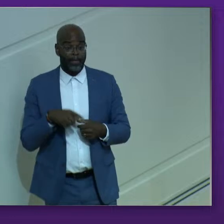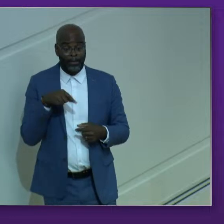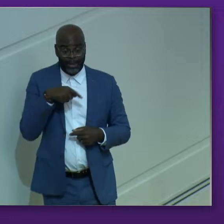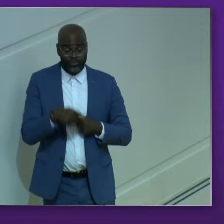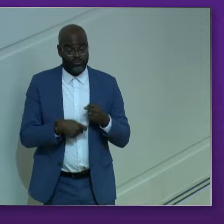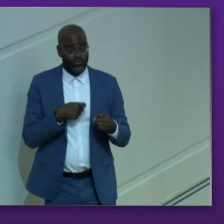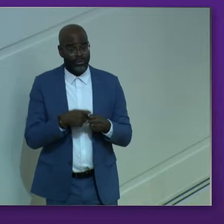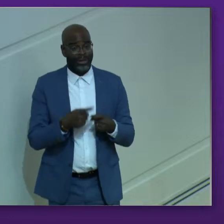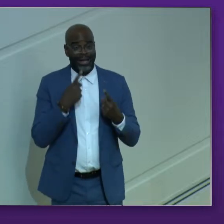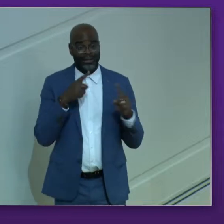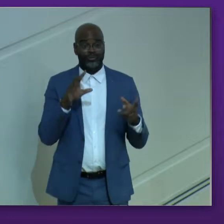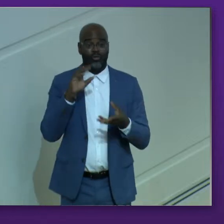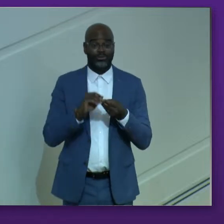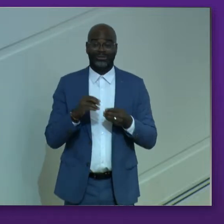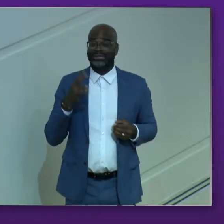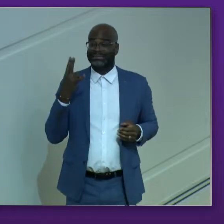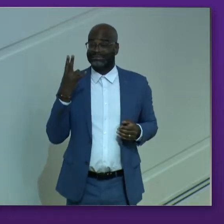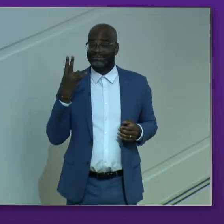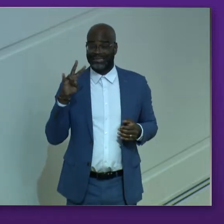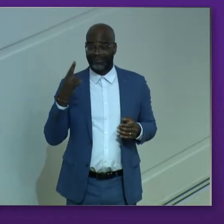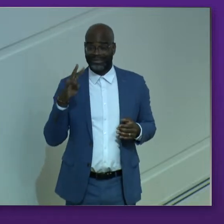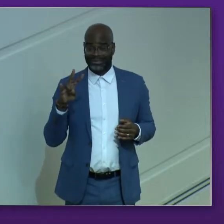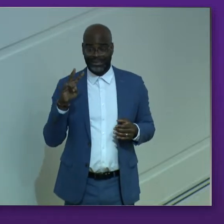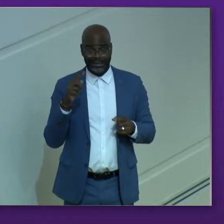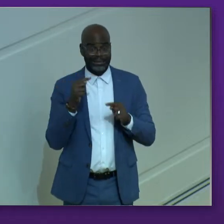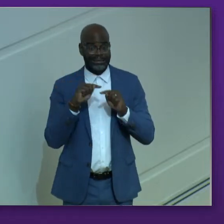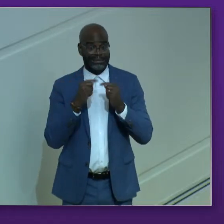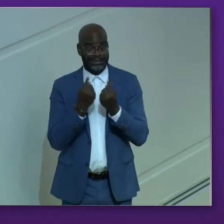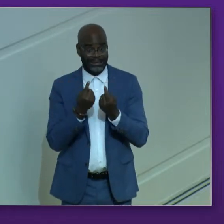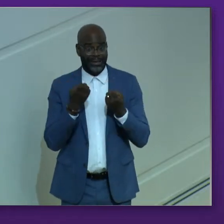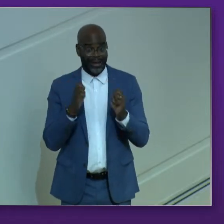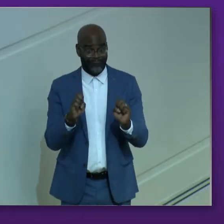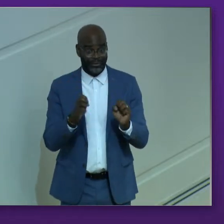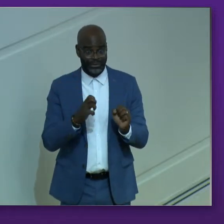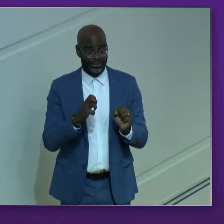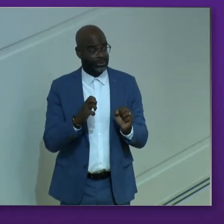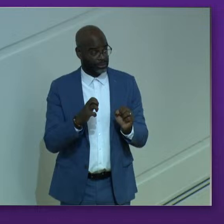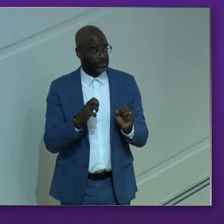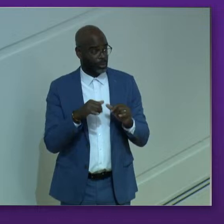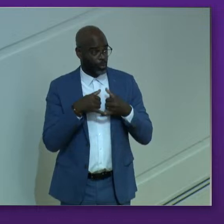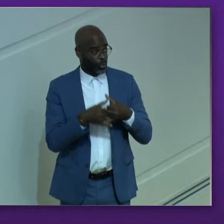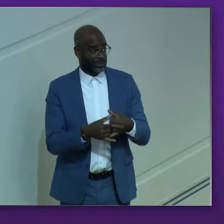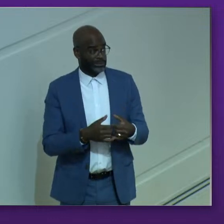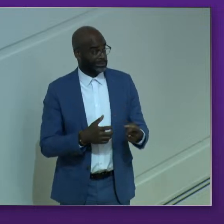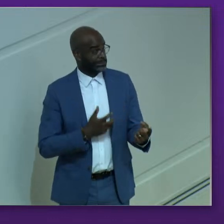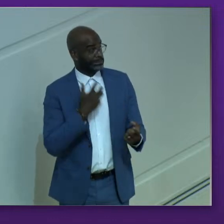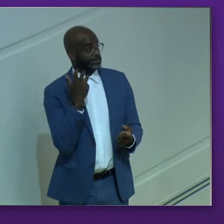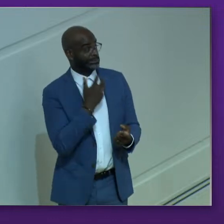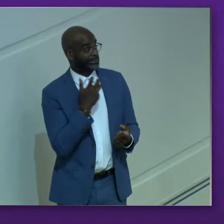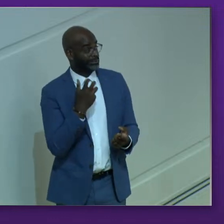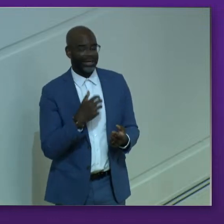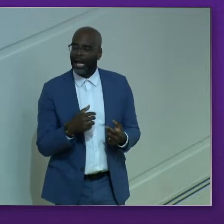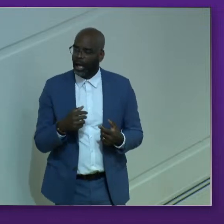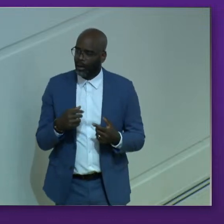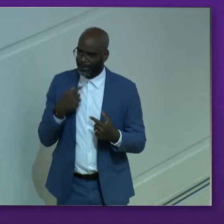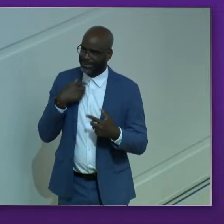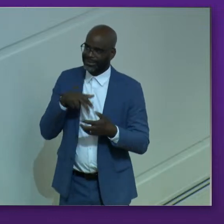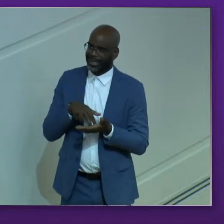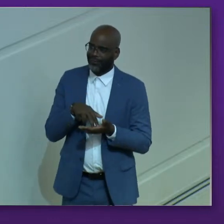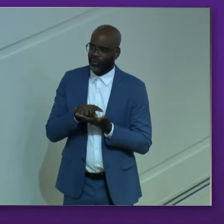ACHIEVE SPECIFIC GOALS WHICH ARE BEYOND THE SCOPE OF THE UNITS REGULAR DUTIES AND RESPONSIBILITY SPRING IS HERE